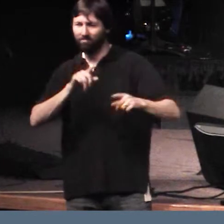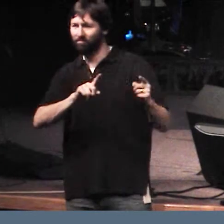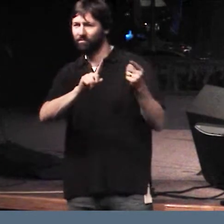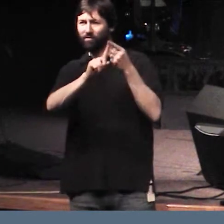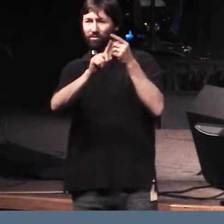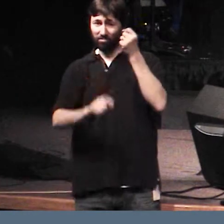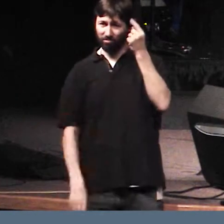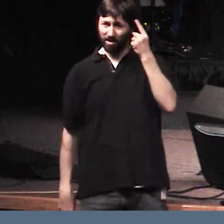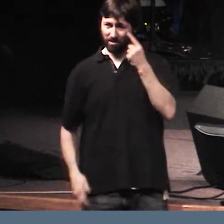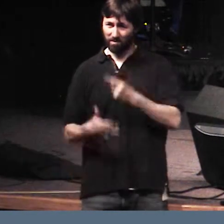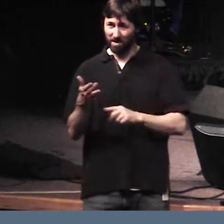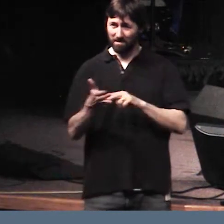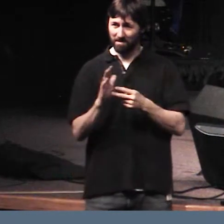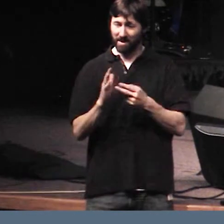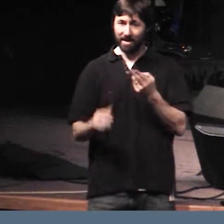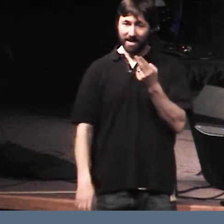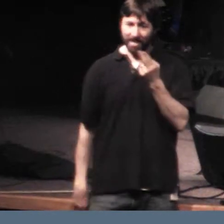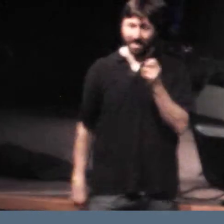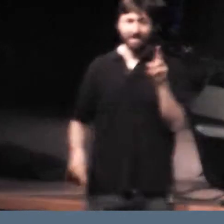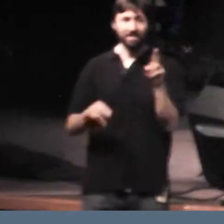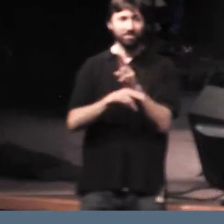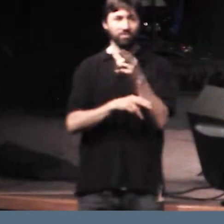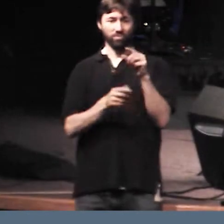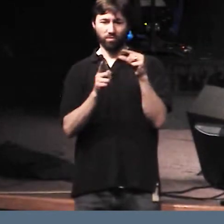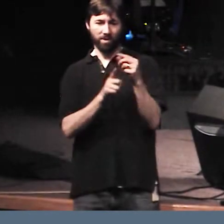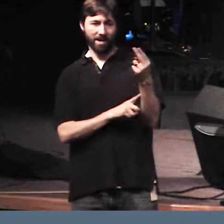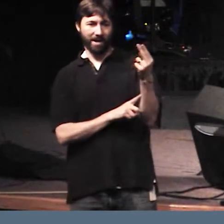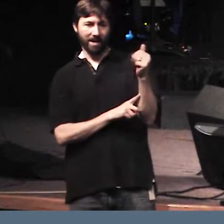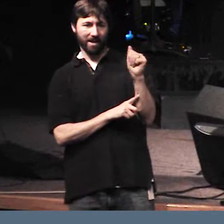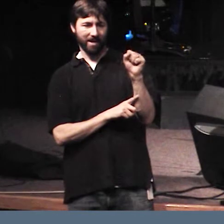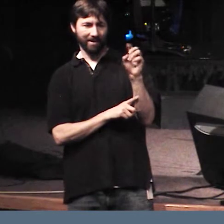Do you understand what he says he uses the word cHesed your covenant faithfulness